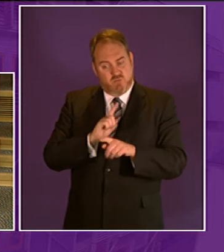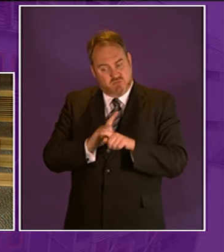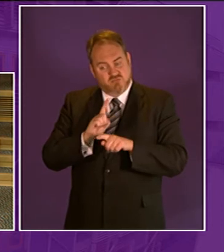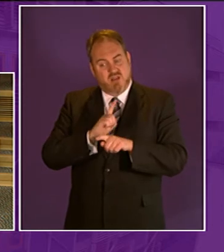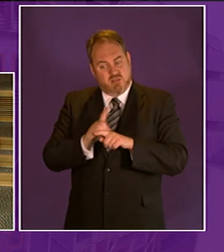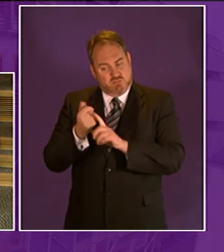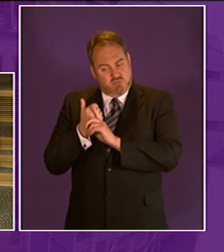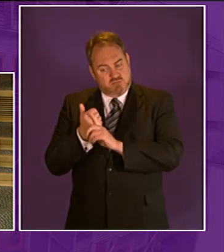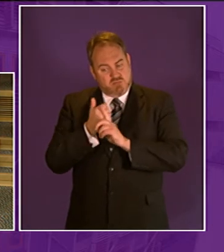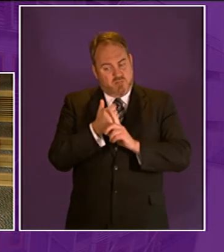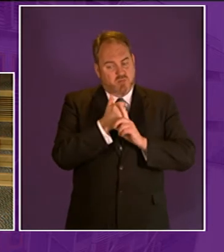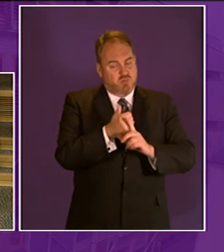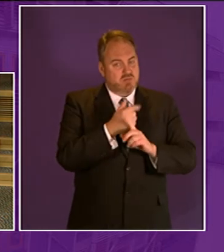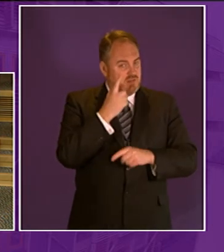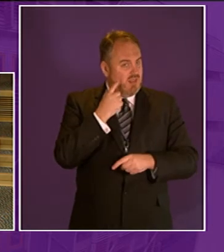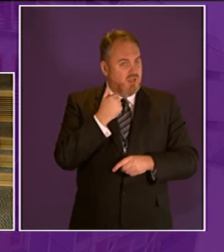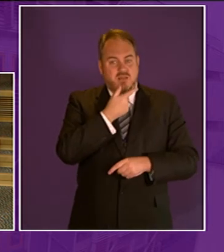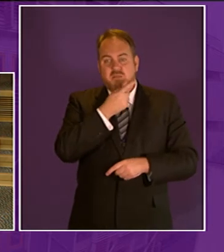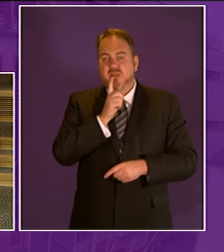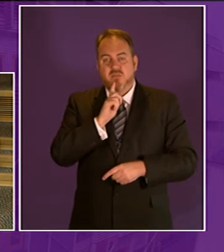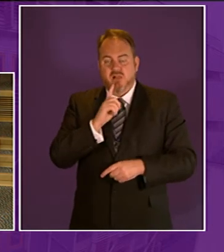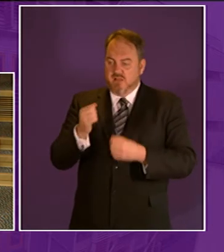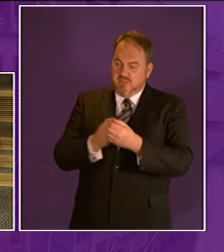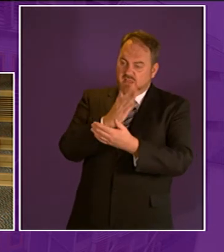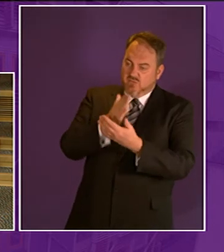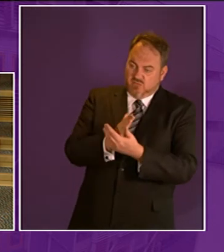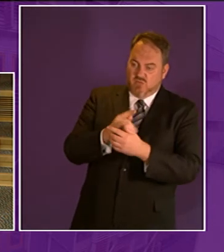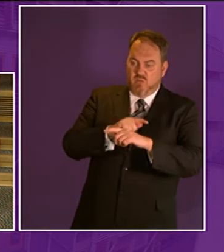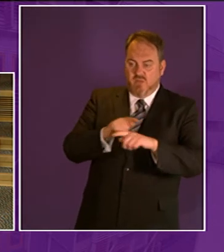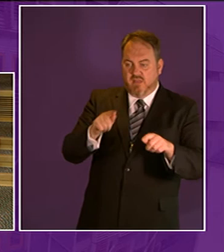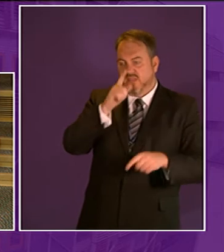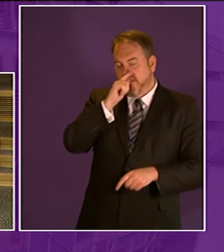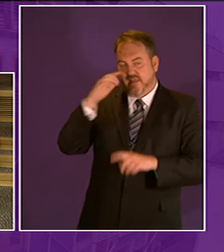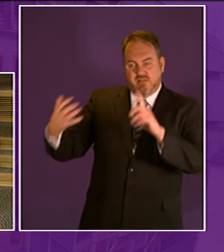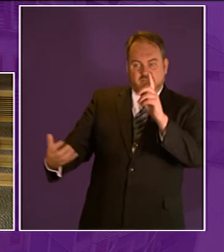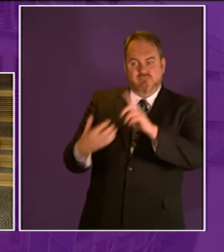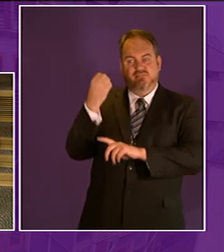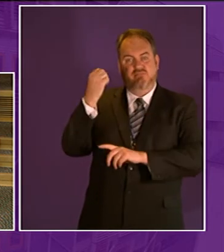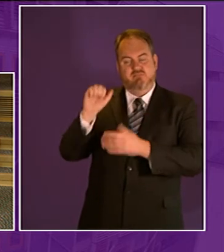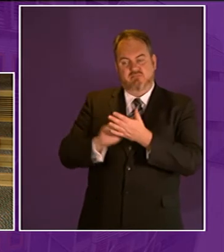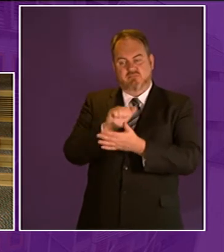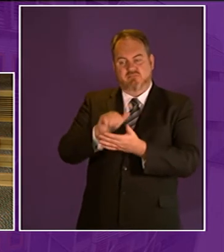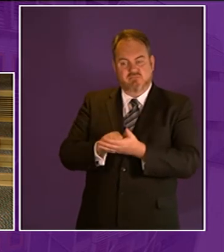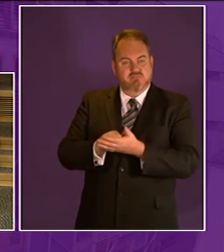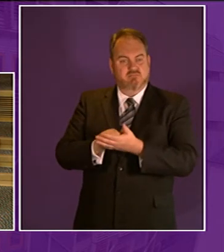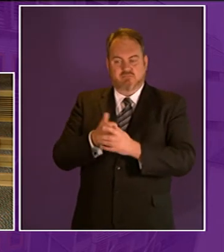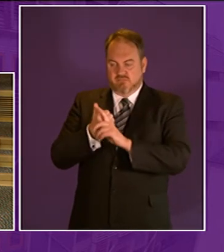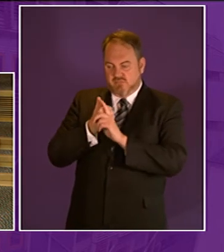support young people and to ensure that they can secure the necessary support.